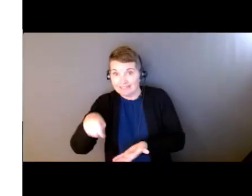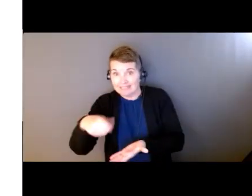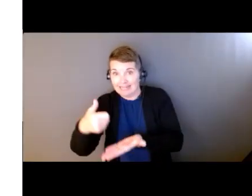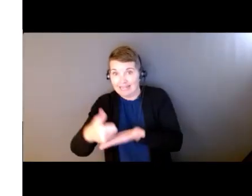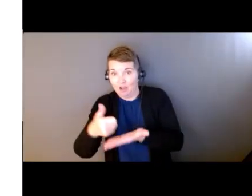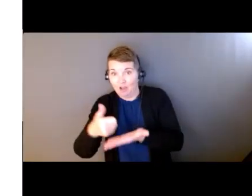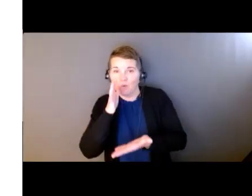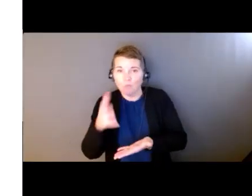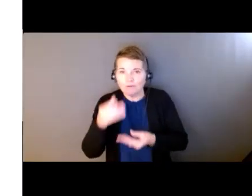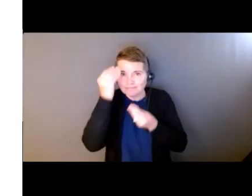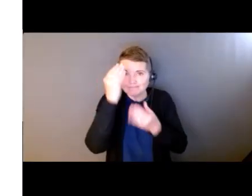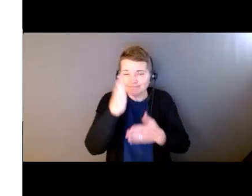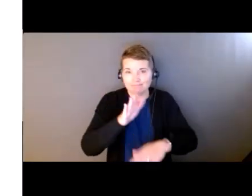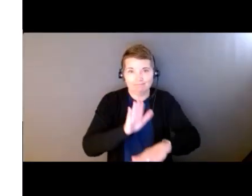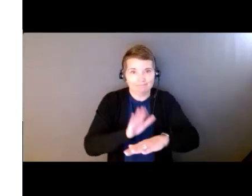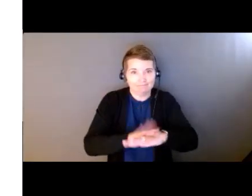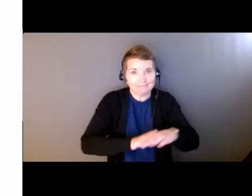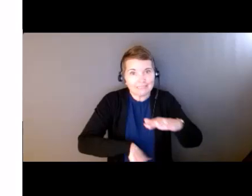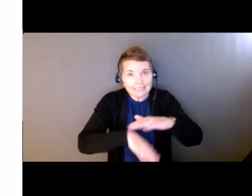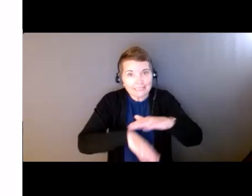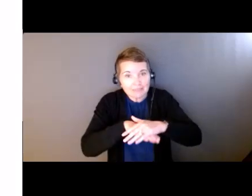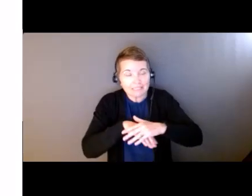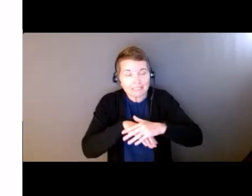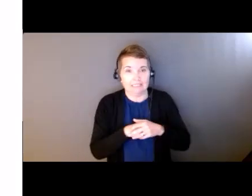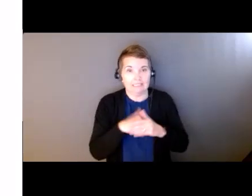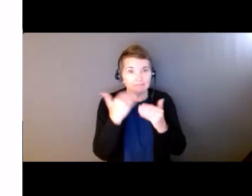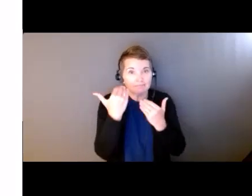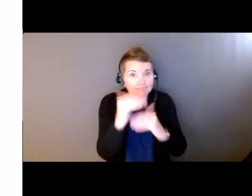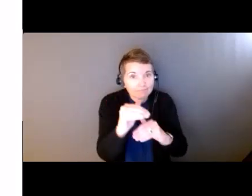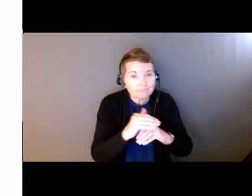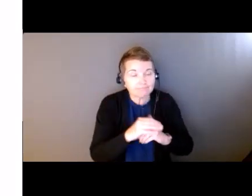limits, maximum amounts, as well as eligible costs,